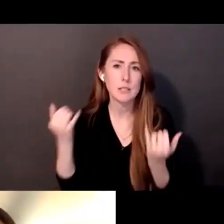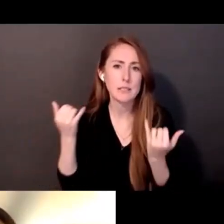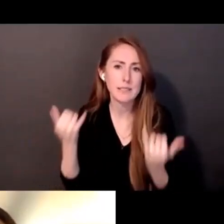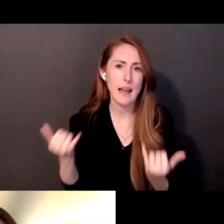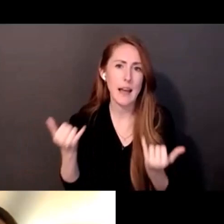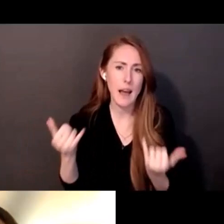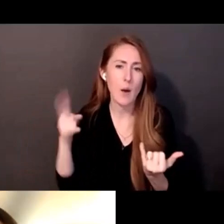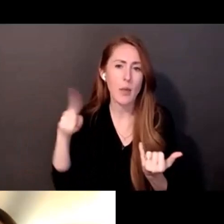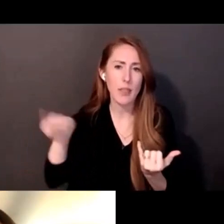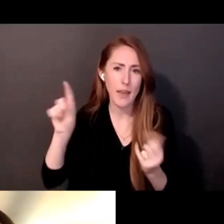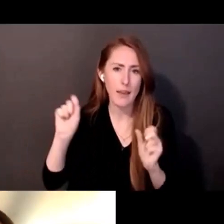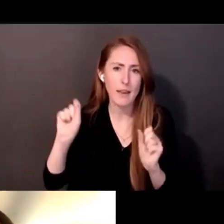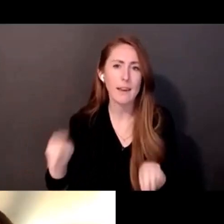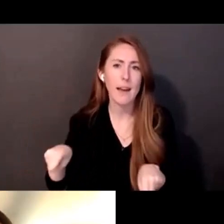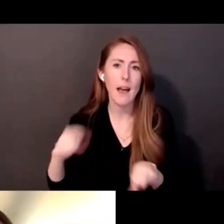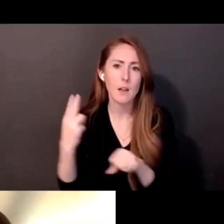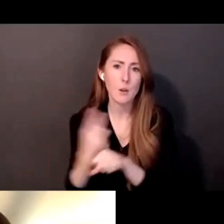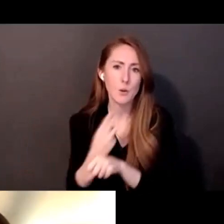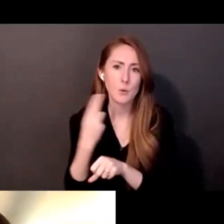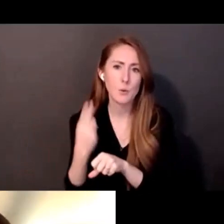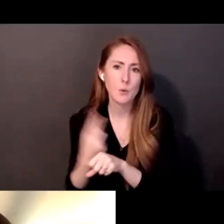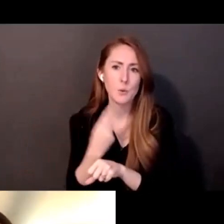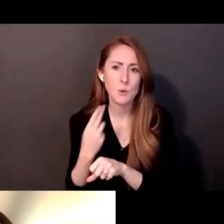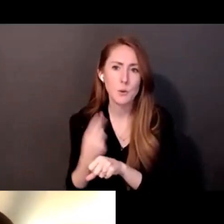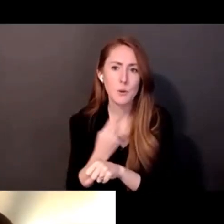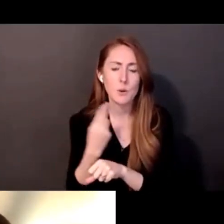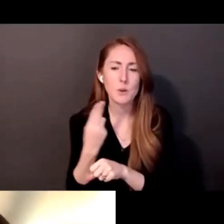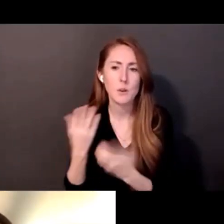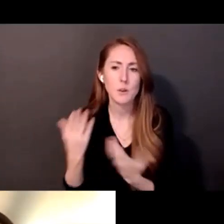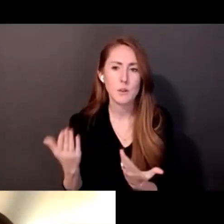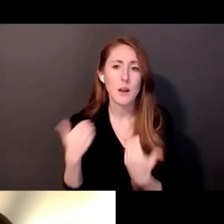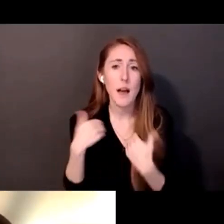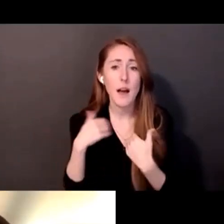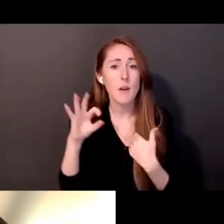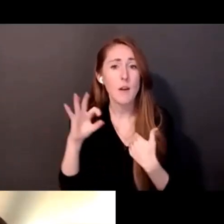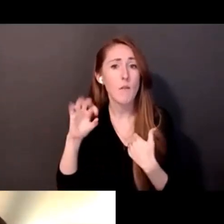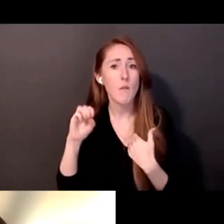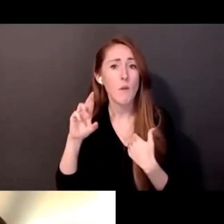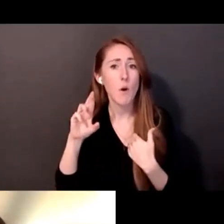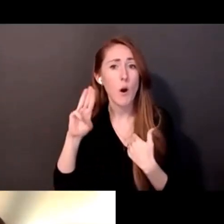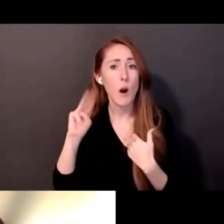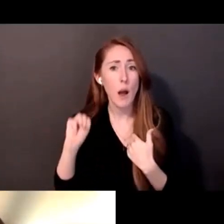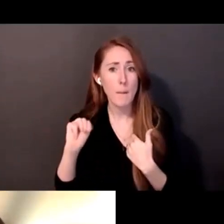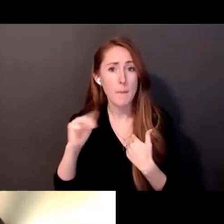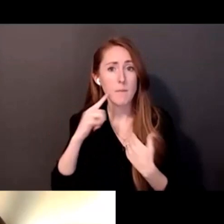They have a forum where they can ask questions to each other. They can interact to each other.